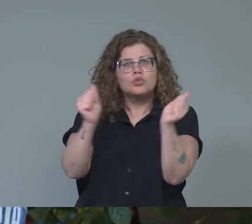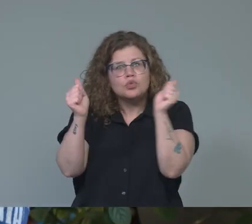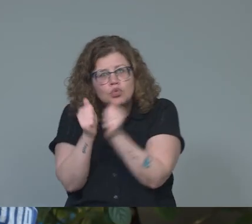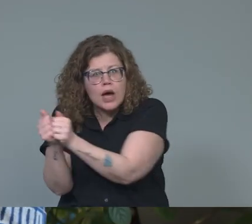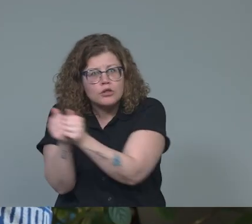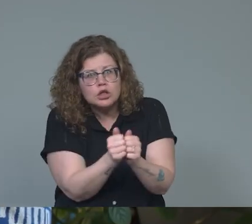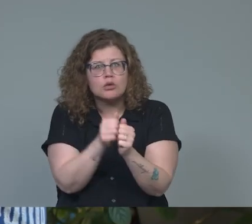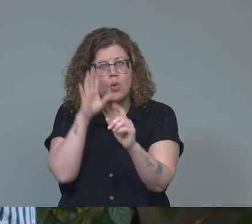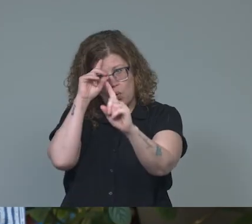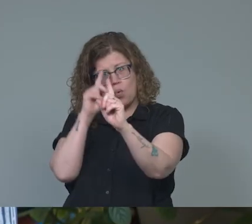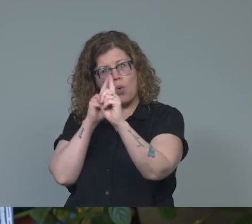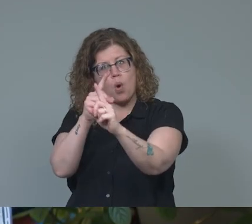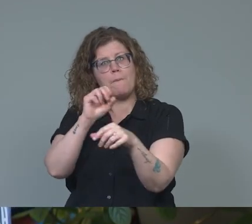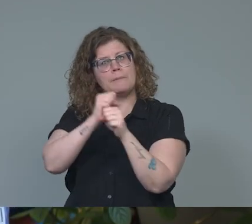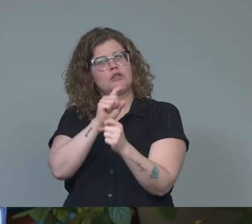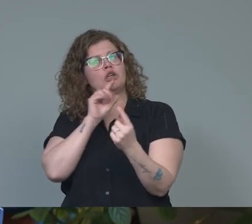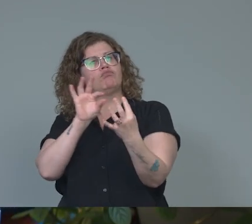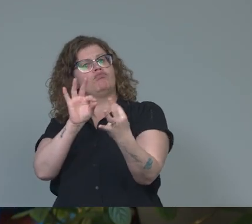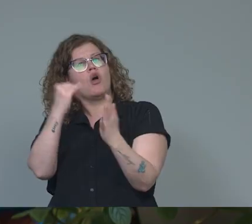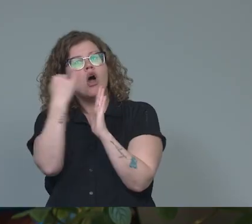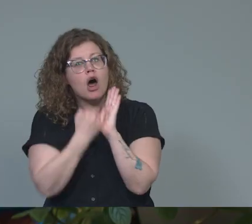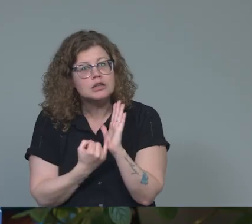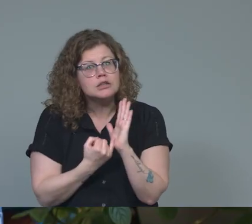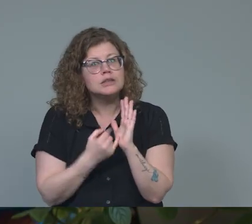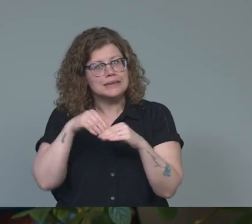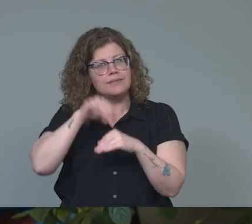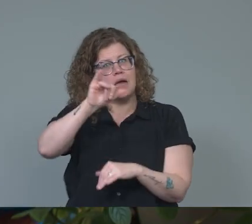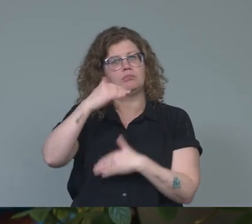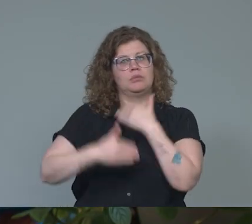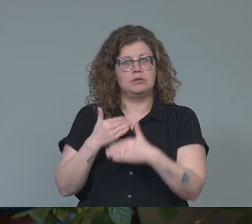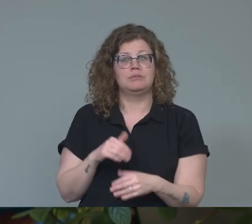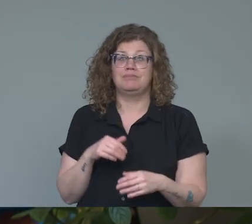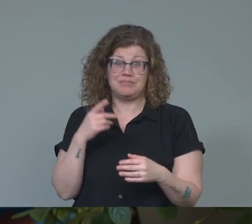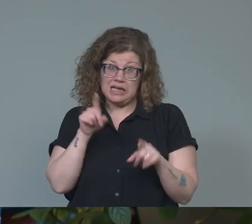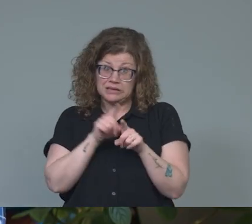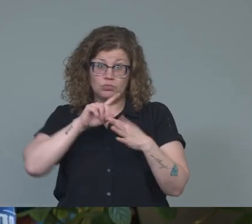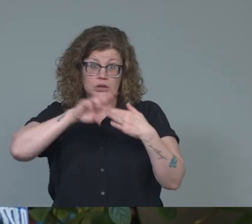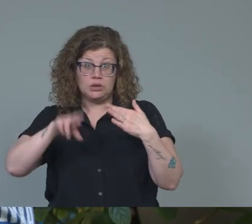I think maybe, what I remember mostly in the detail design process and,